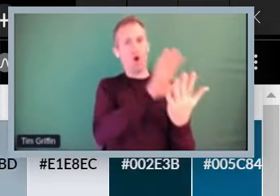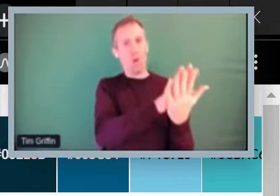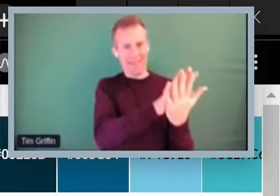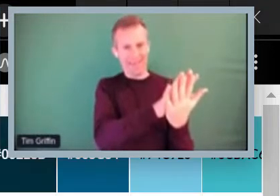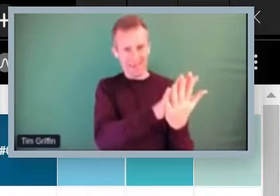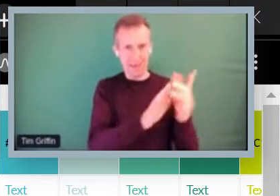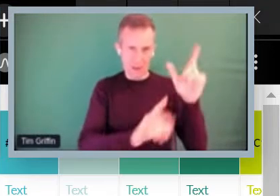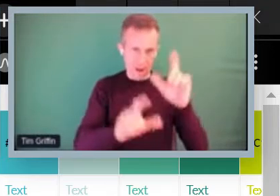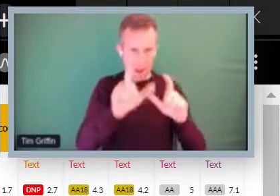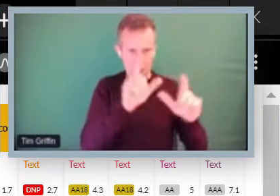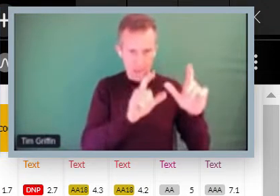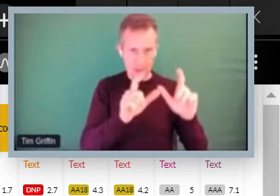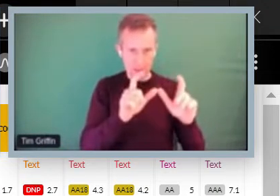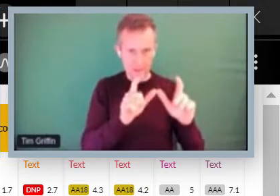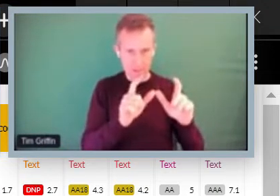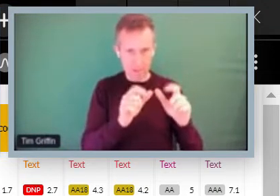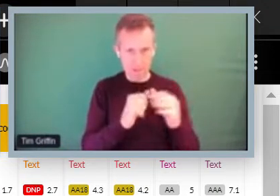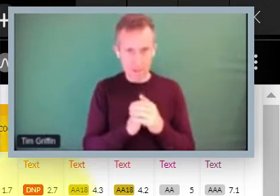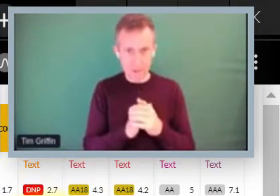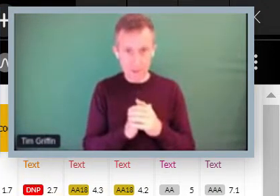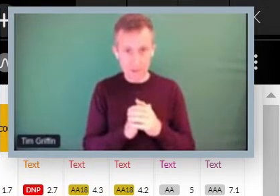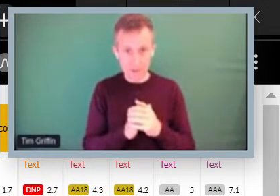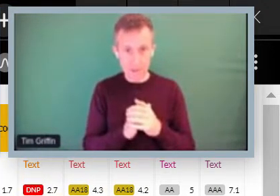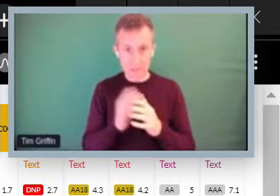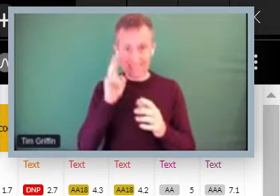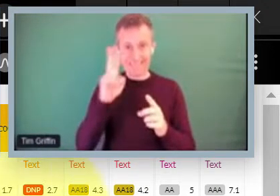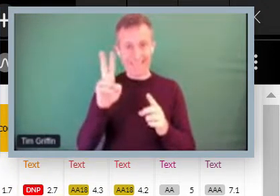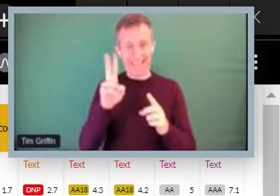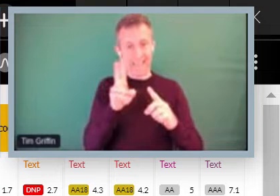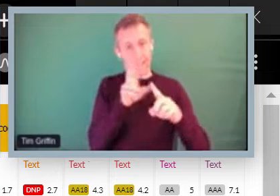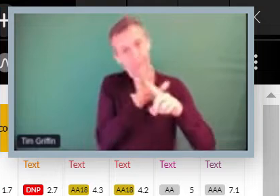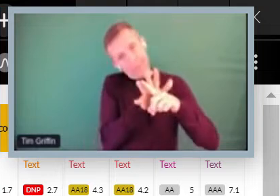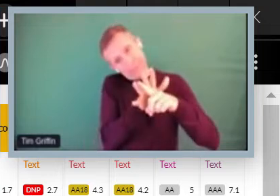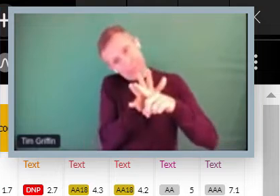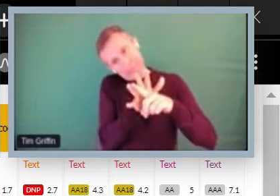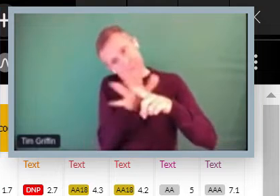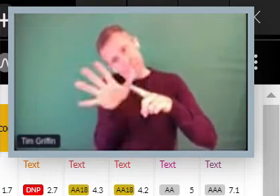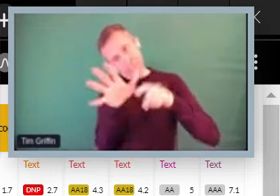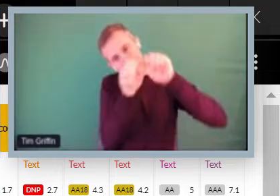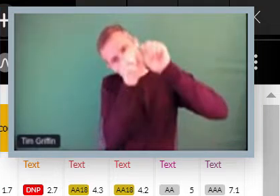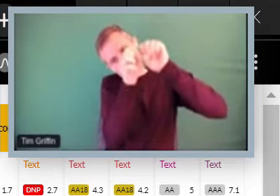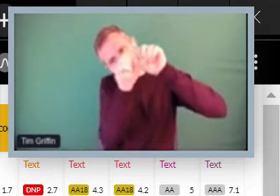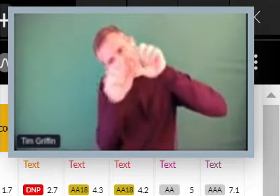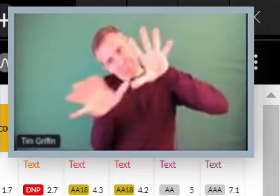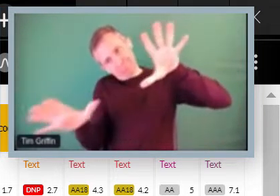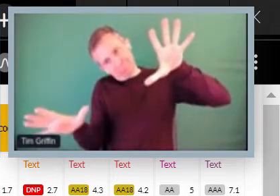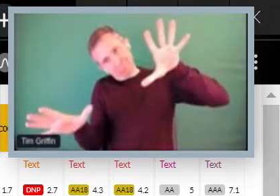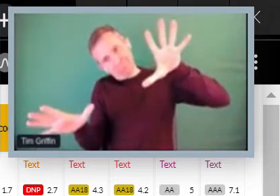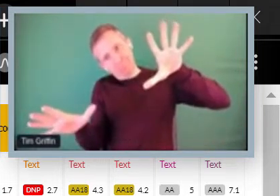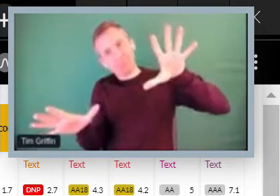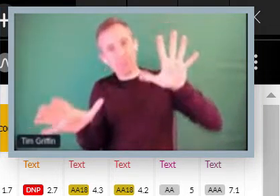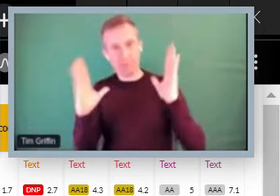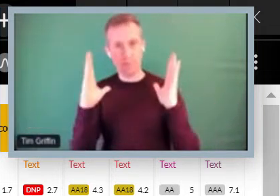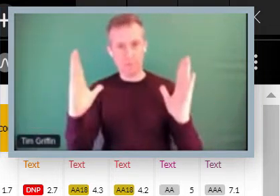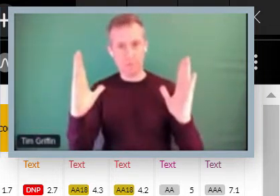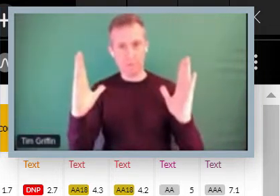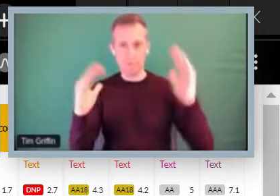Now you see it instantly. It created a very similar matrix to what I showed you that I had made, where I've got